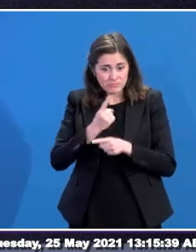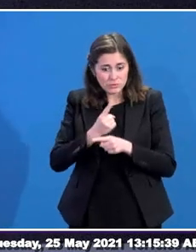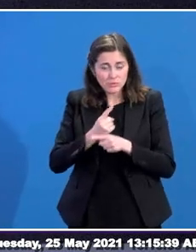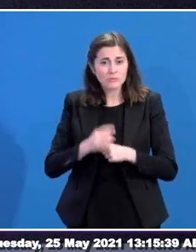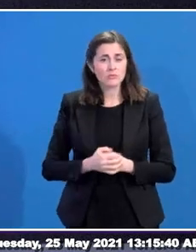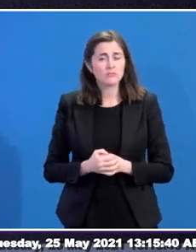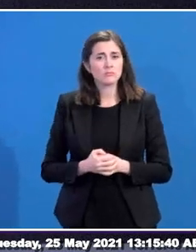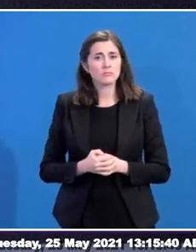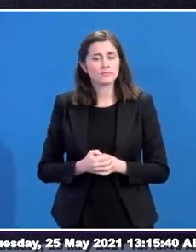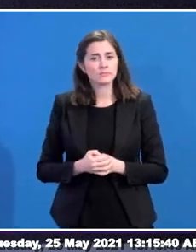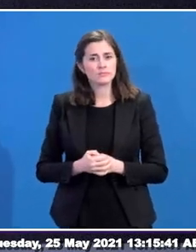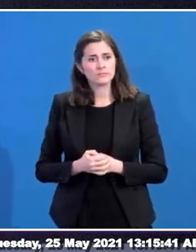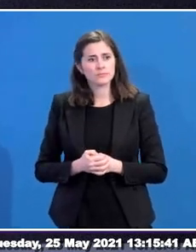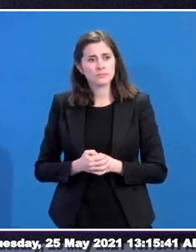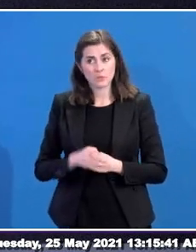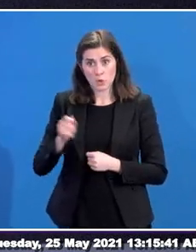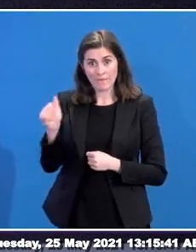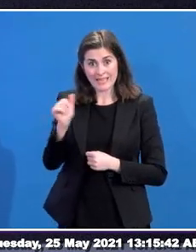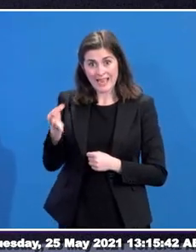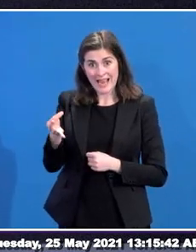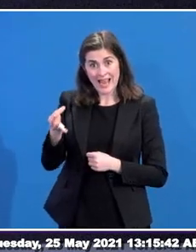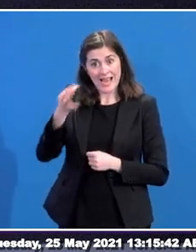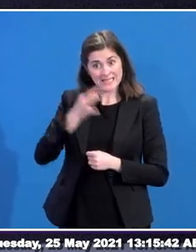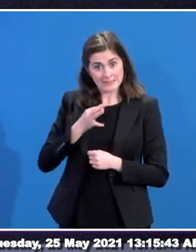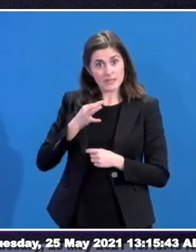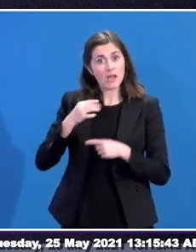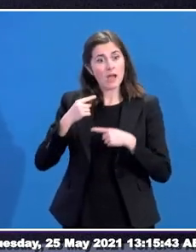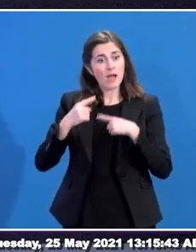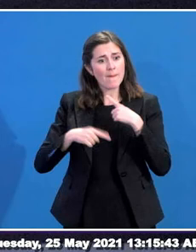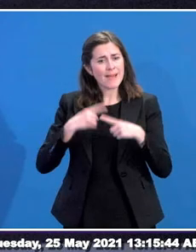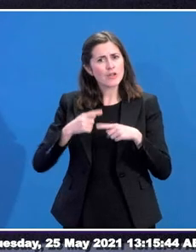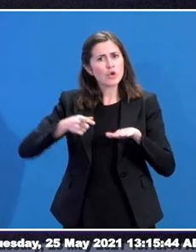me if somebody did speak to me afterwards, after the court case.